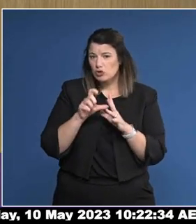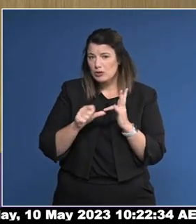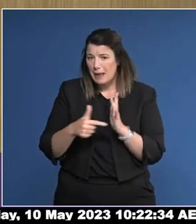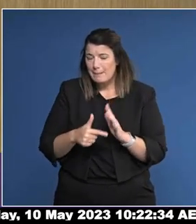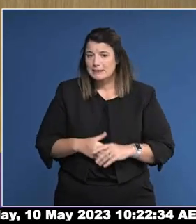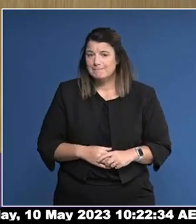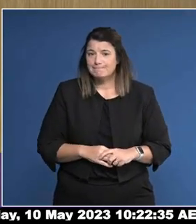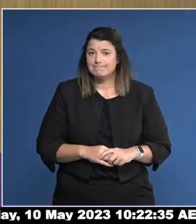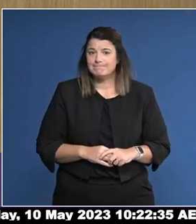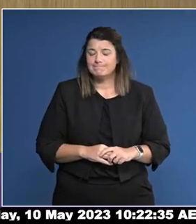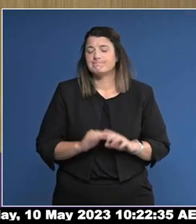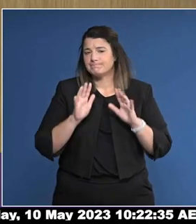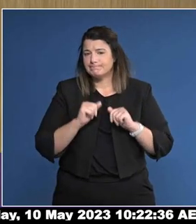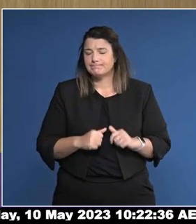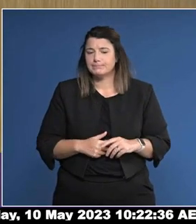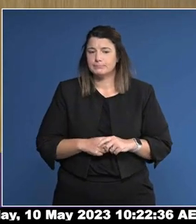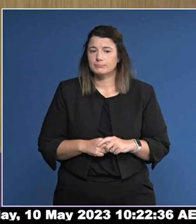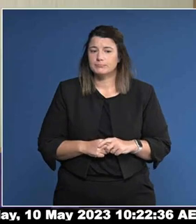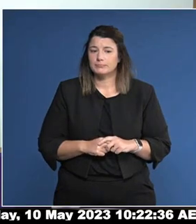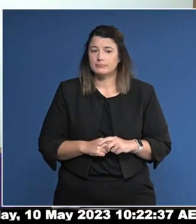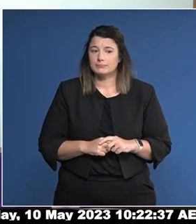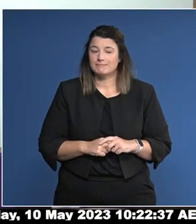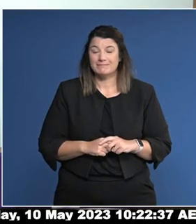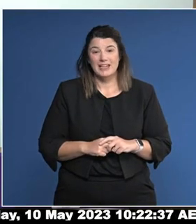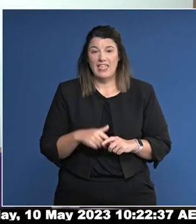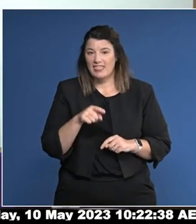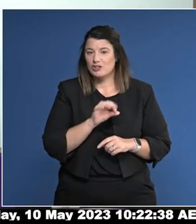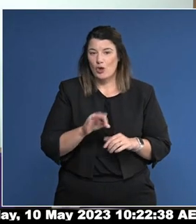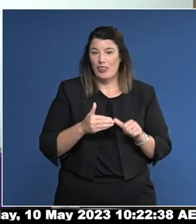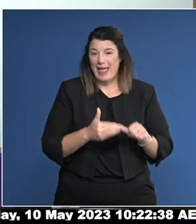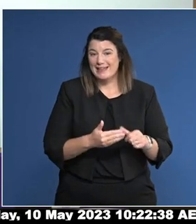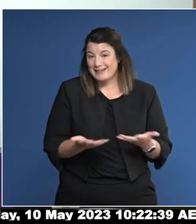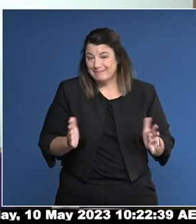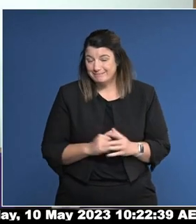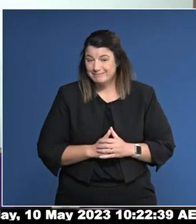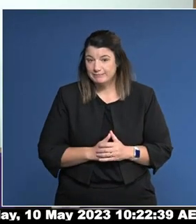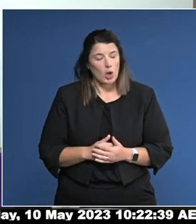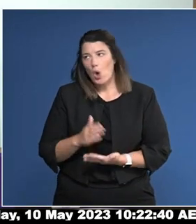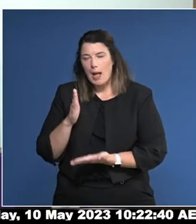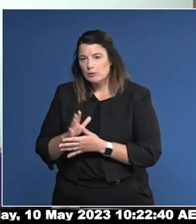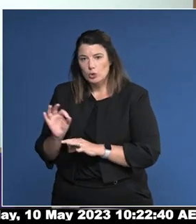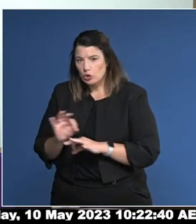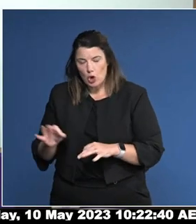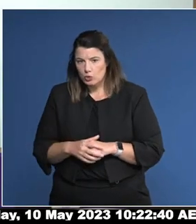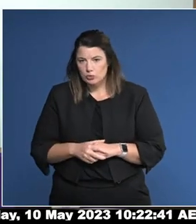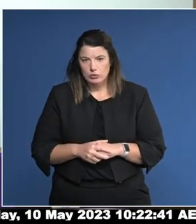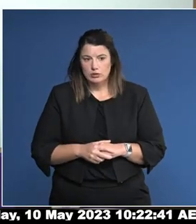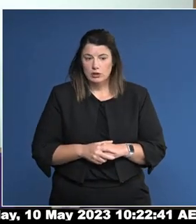COMMISSIONER McEWIN: Alright. I'll close off by saying - suggesting, however, that's not the whole solution. DR CRAWFORD: No, absolutely not. COMMISSIONER McEWIN: No. And it should not be the whole solution. No, it should not, Commissioner.